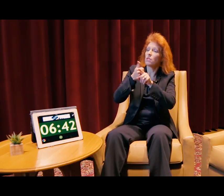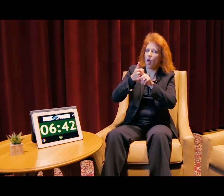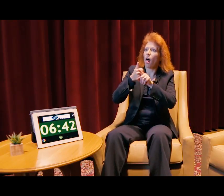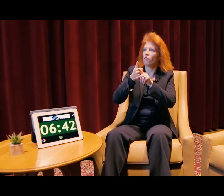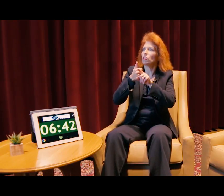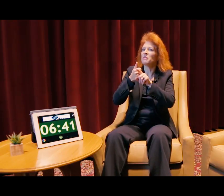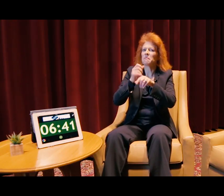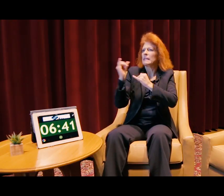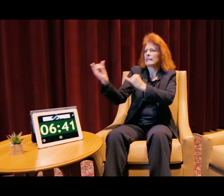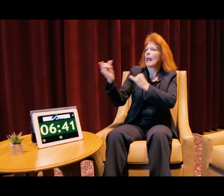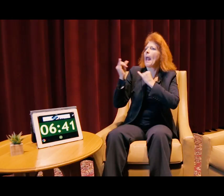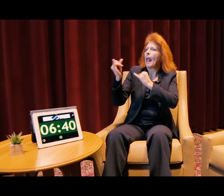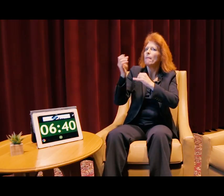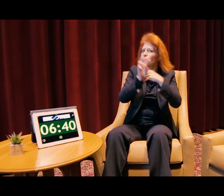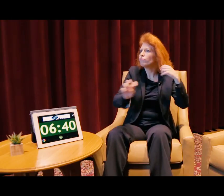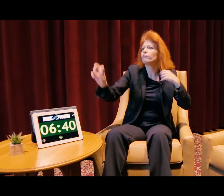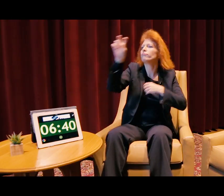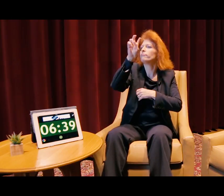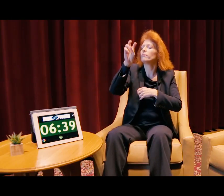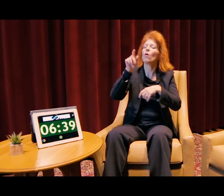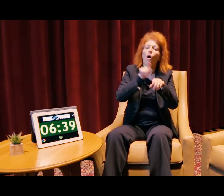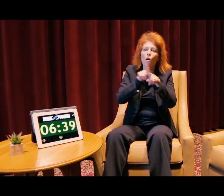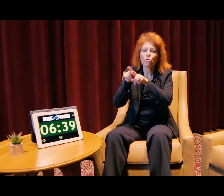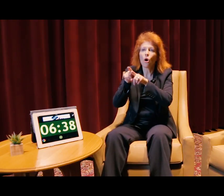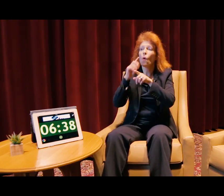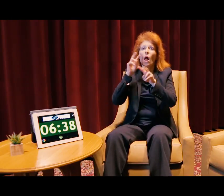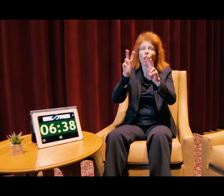I've taken and the path I've taken. And then I look to people I don't know.